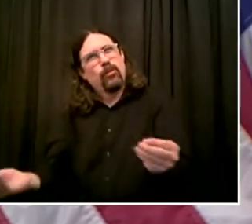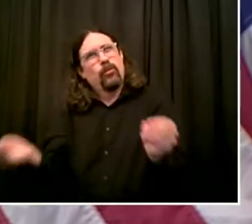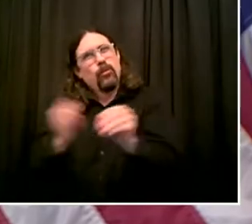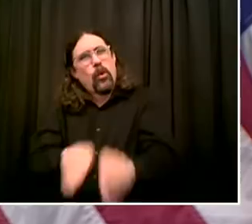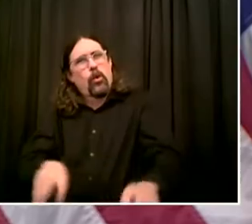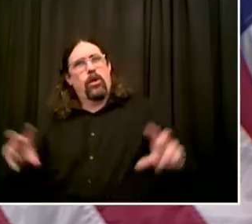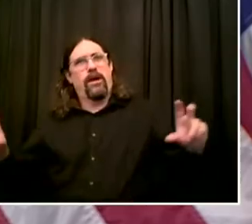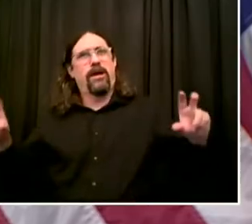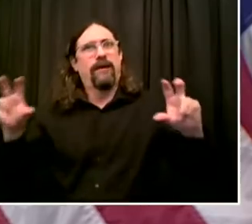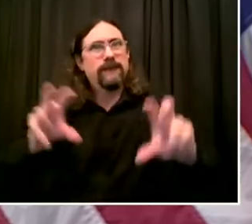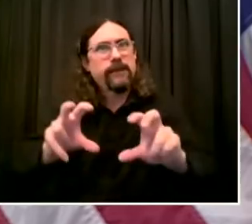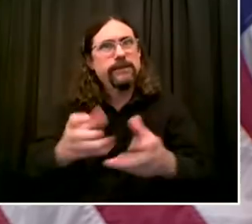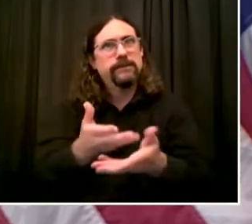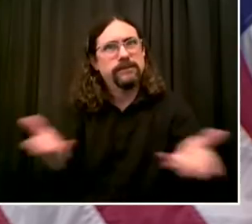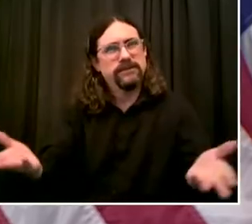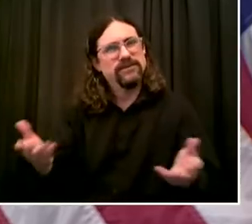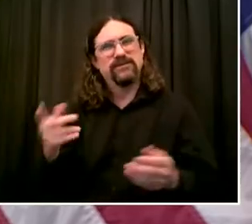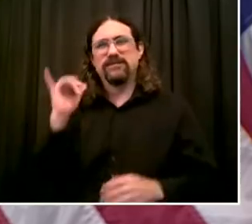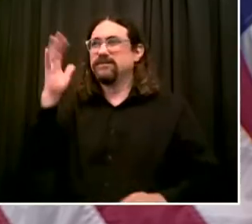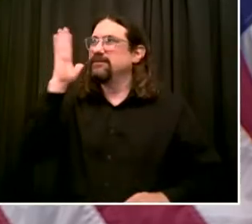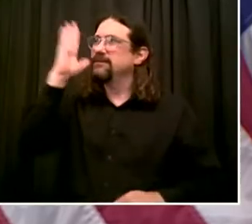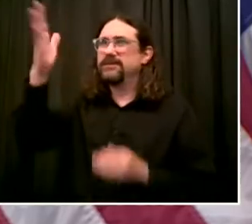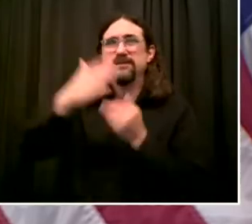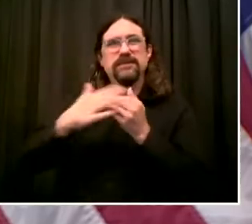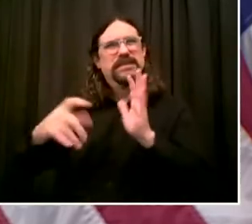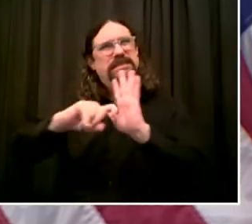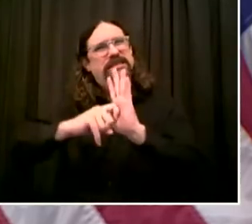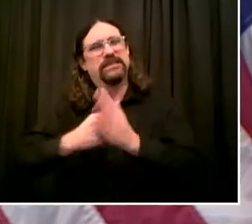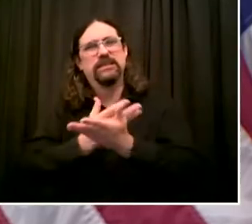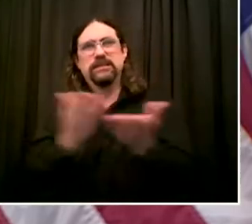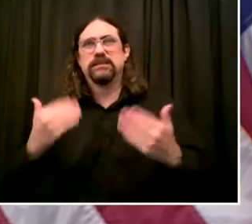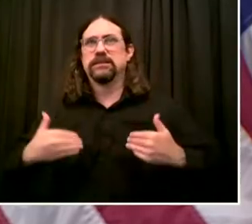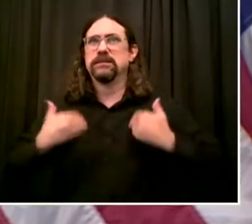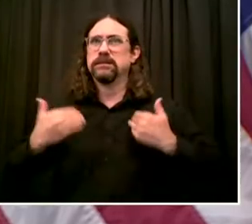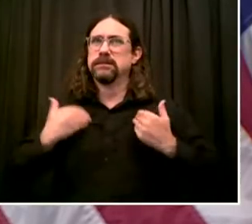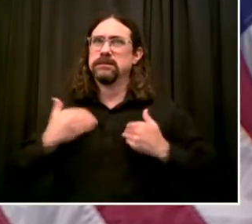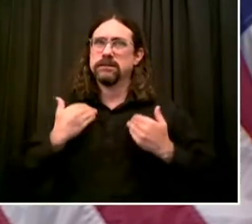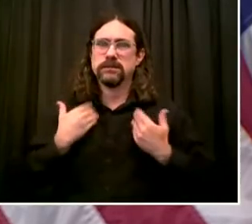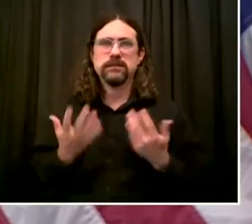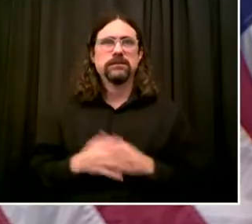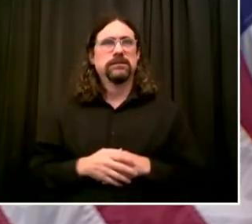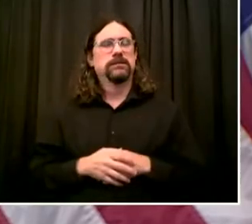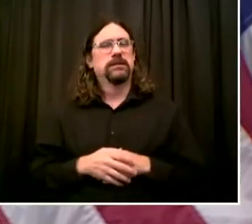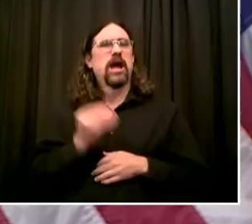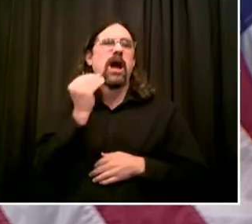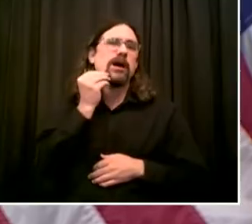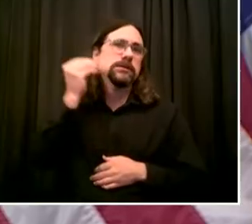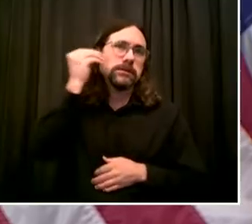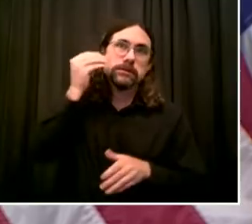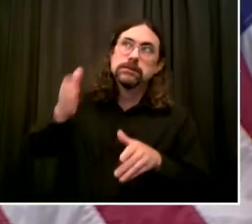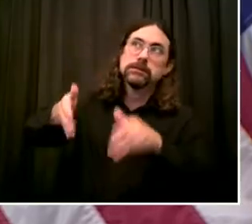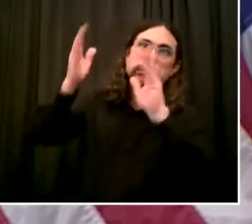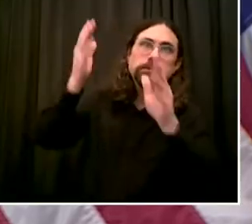MORE T=ñFEYOUNG PEOPLE AND YOUT CENTERS AND WE WANT TO SHIFT